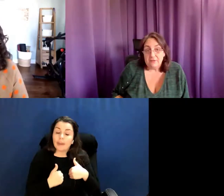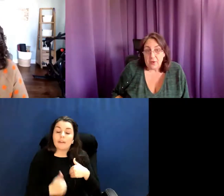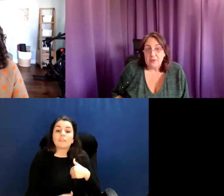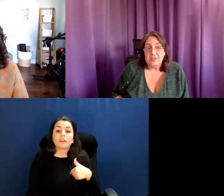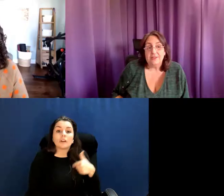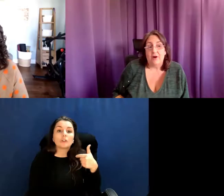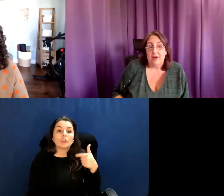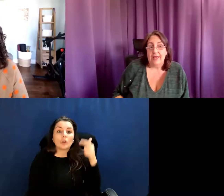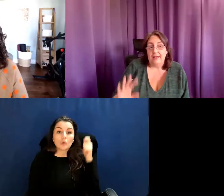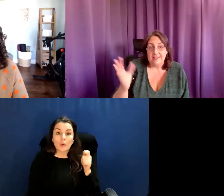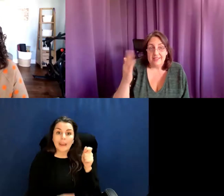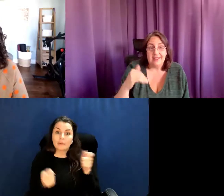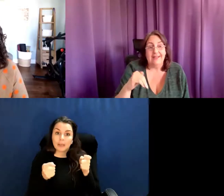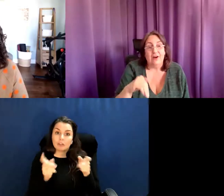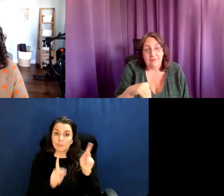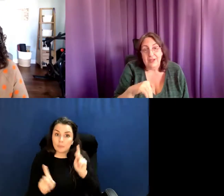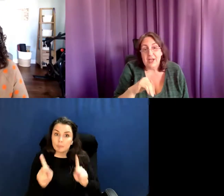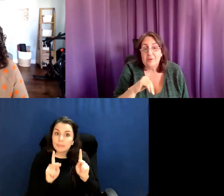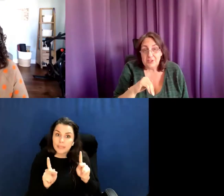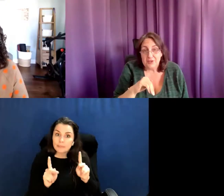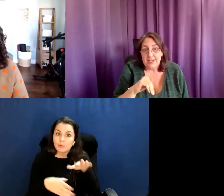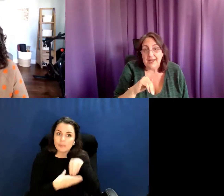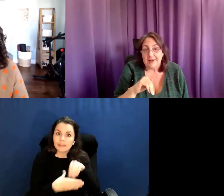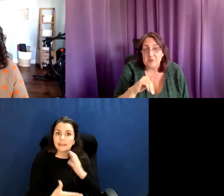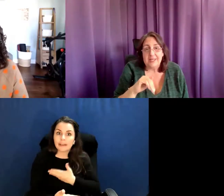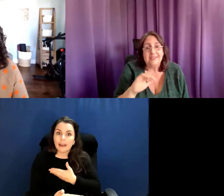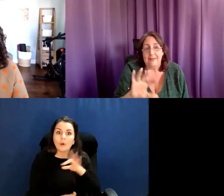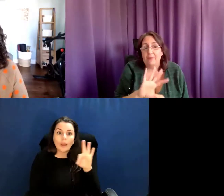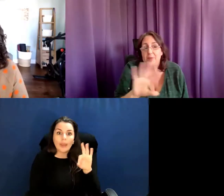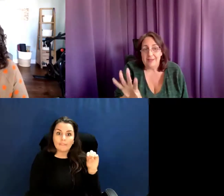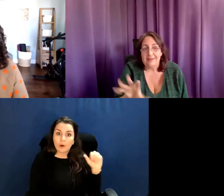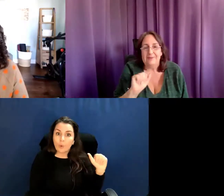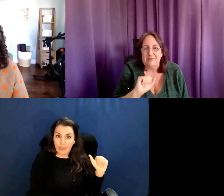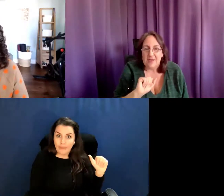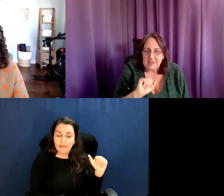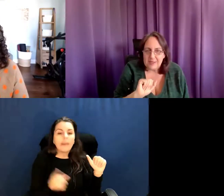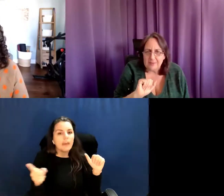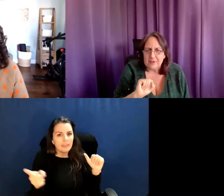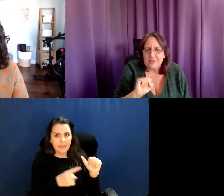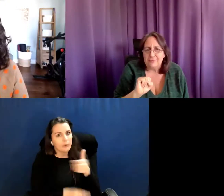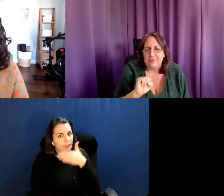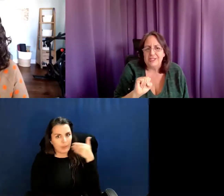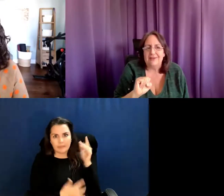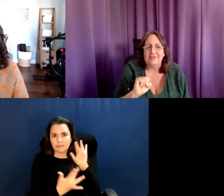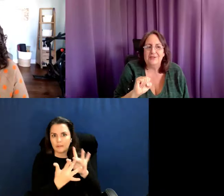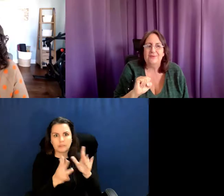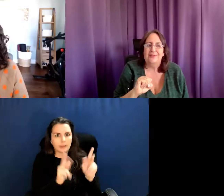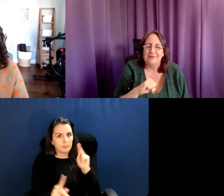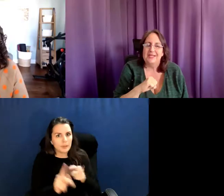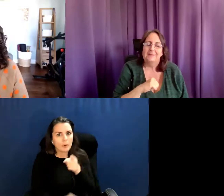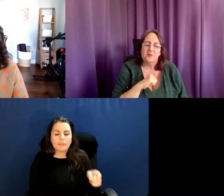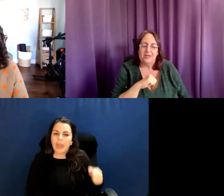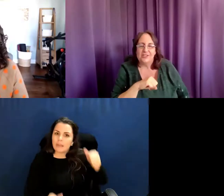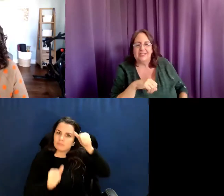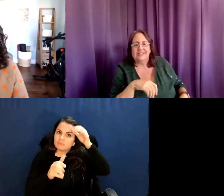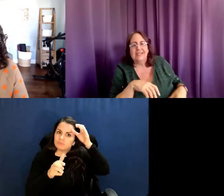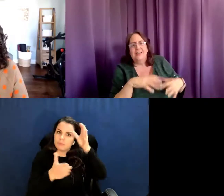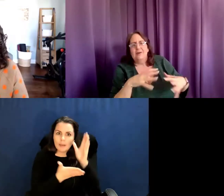folks listed in our Funding Opportunity Announcements, and they would be the best people to reach out to .. . Lisa Chadwick: Yeah. Sheri Cummins: .. . with those types of questions.